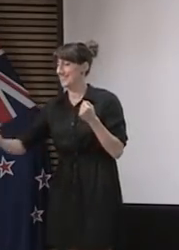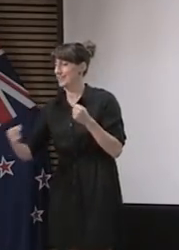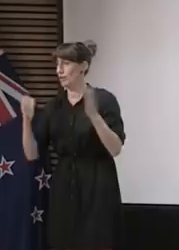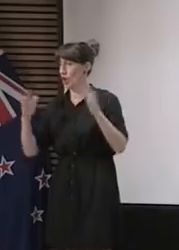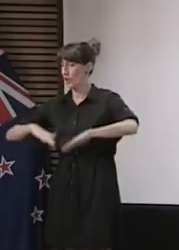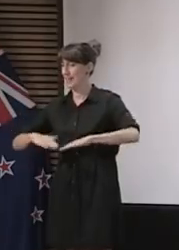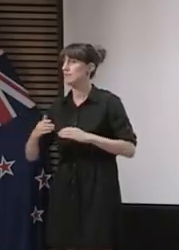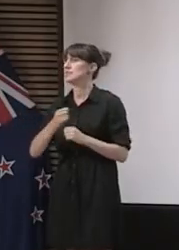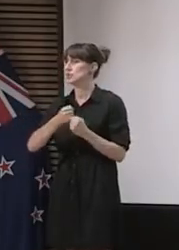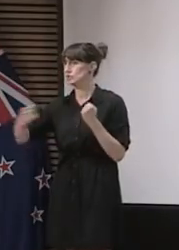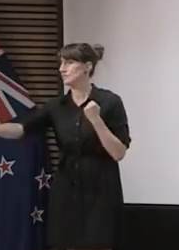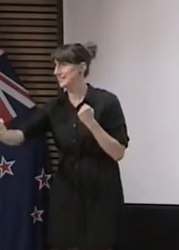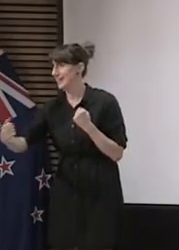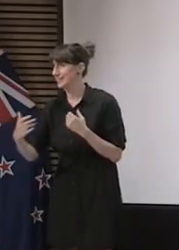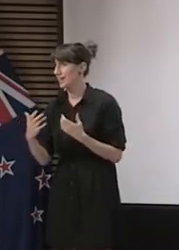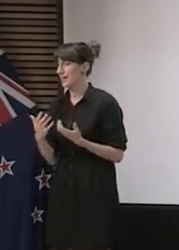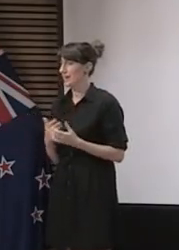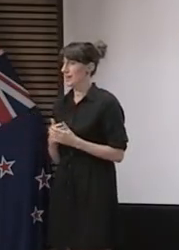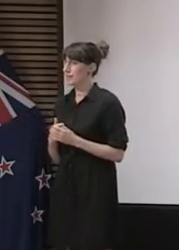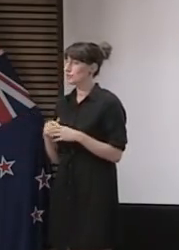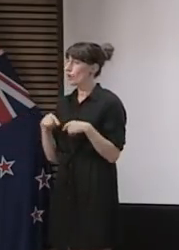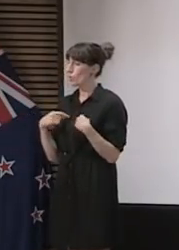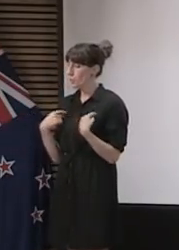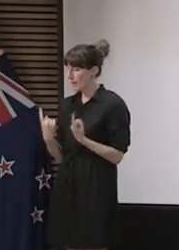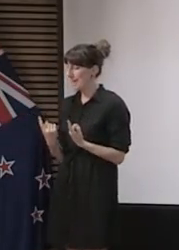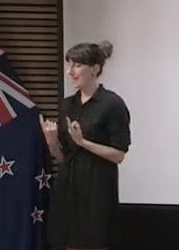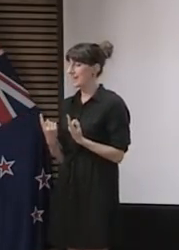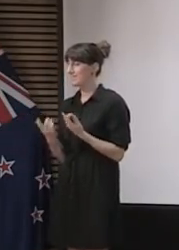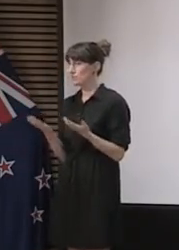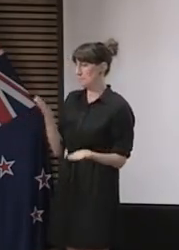4so as we have said, and as wesaid on Monday, this was aboutstriking that balance betweenmaking